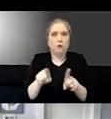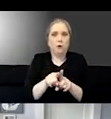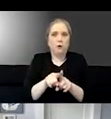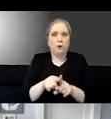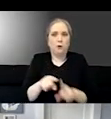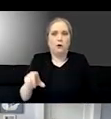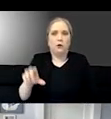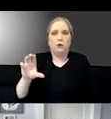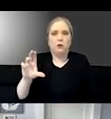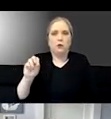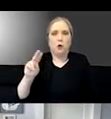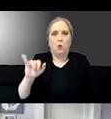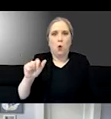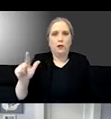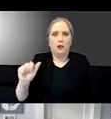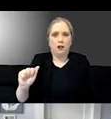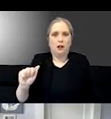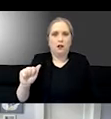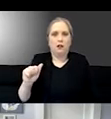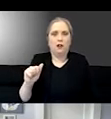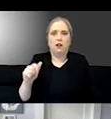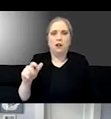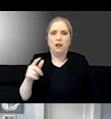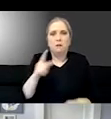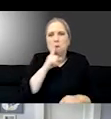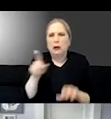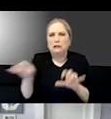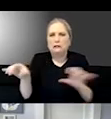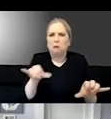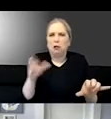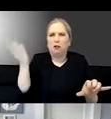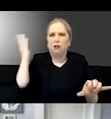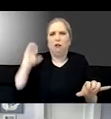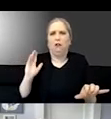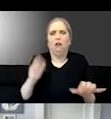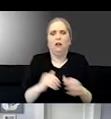Ladies and gentlemen, I'm joined by my sister Judith Heumann, who was having technical difficulties, but we're just delighted to have you, Judy. Thanks for coming on. Yeah.